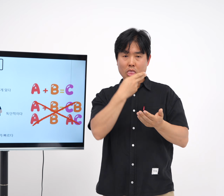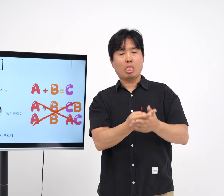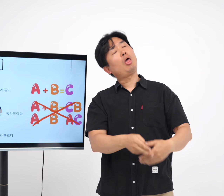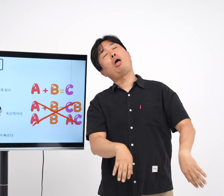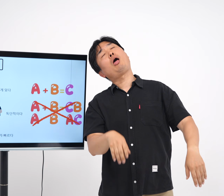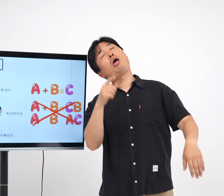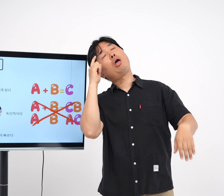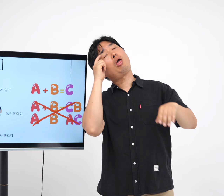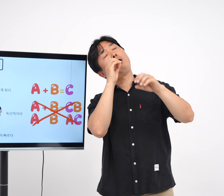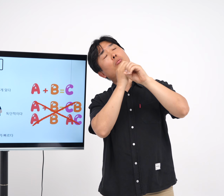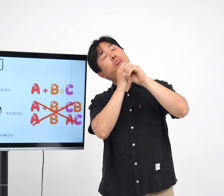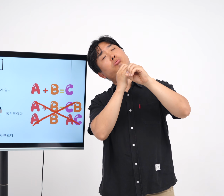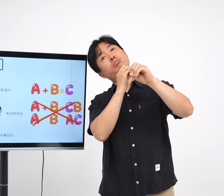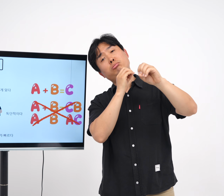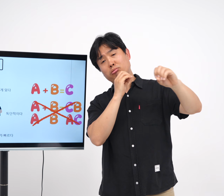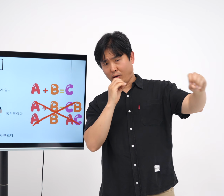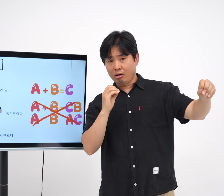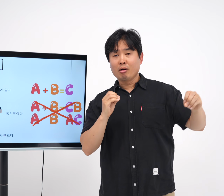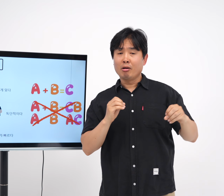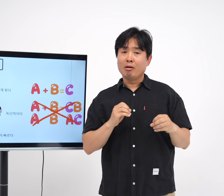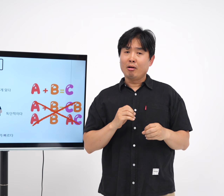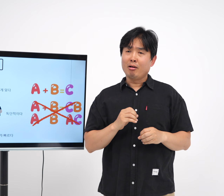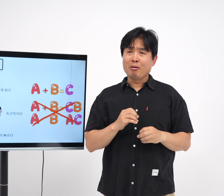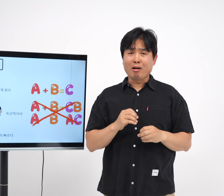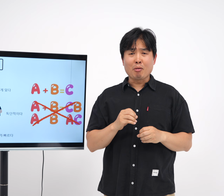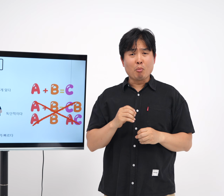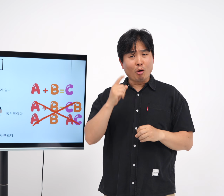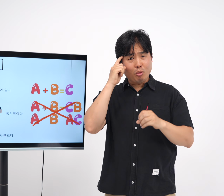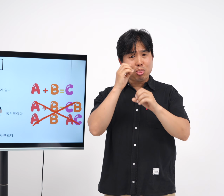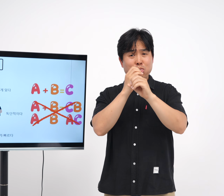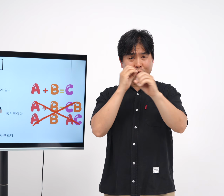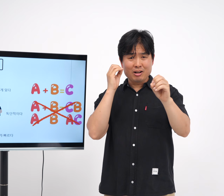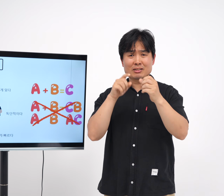as in saying "I completely forgot"